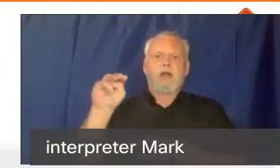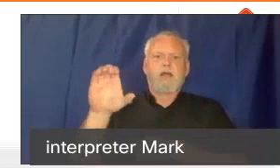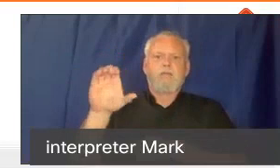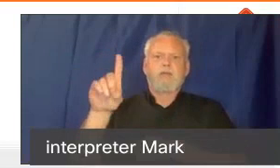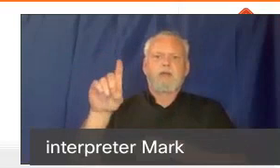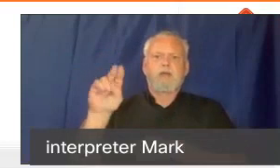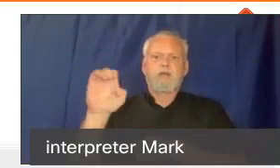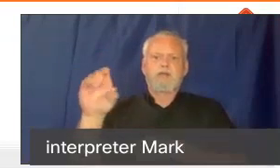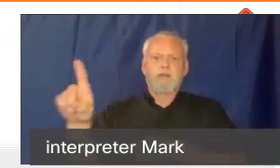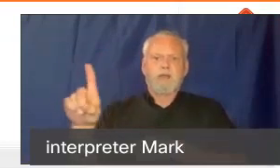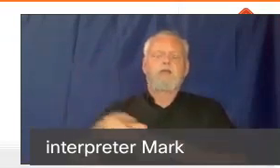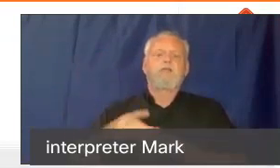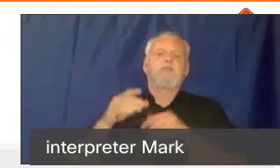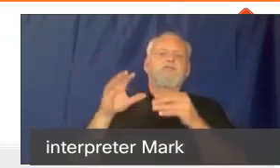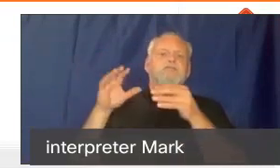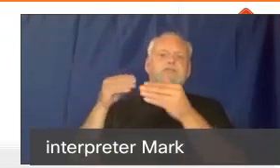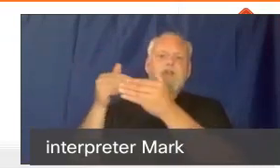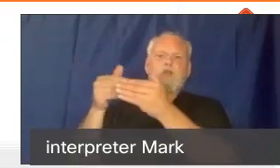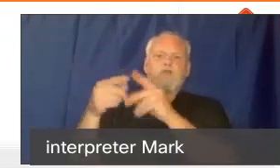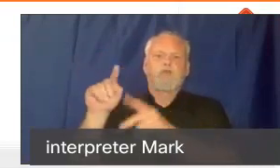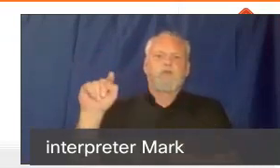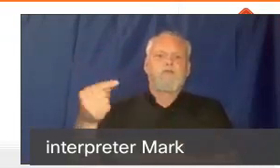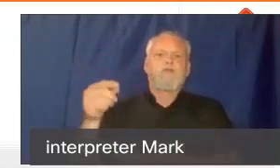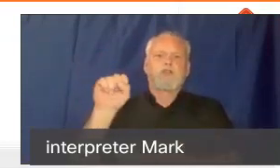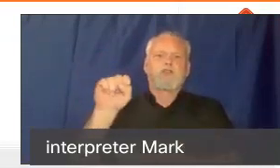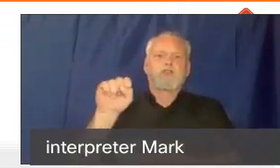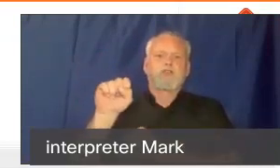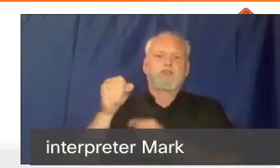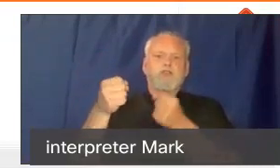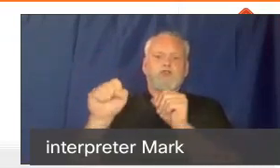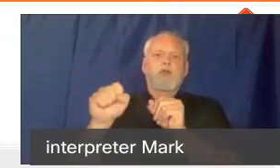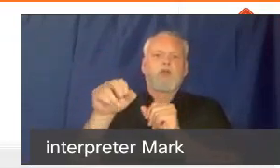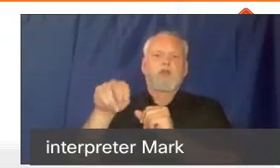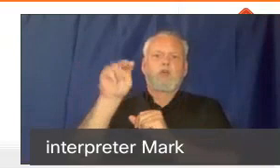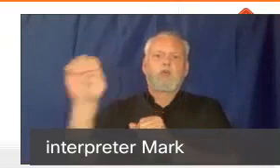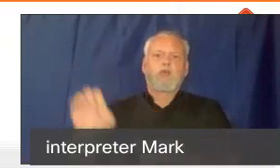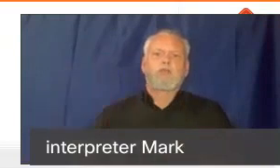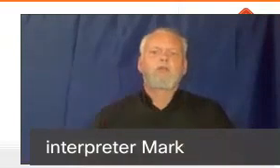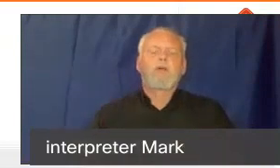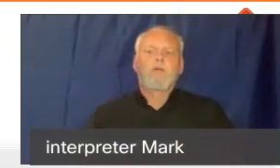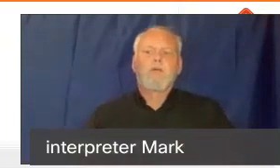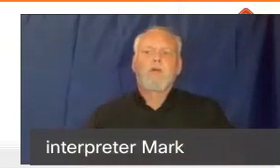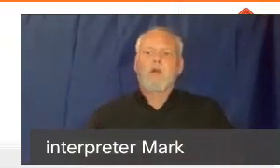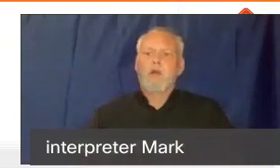1st street northeast, you want me to address that Michael.